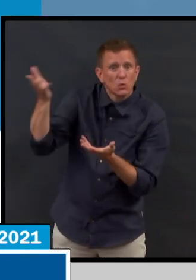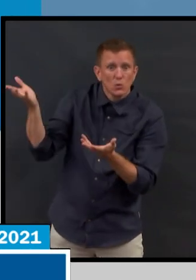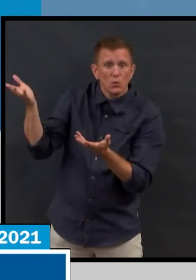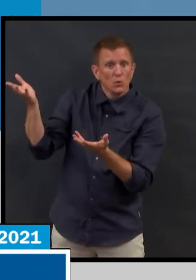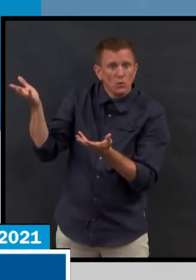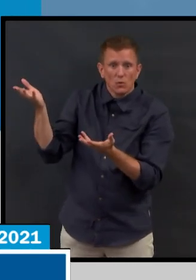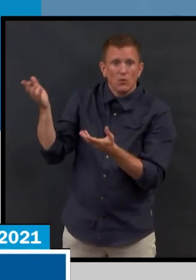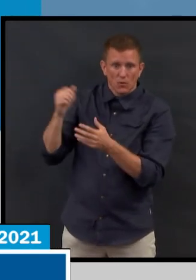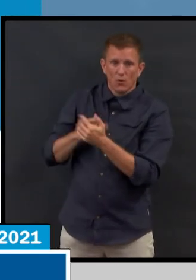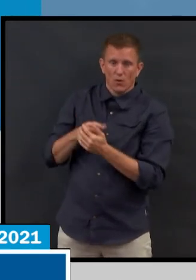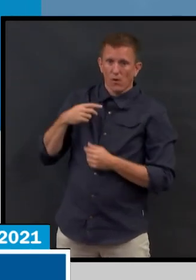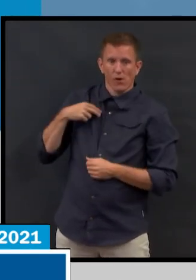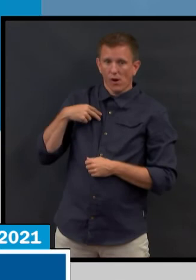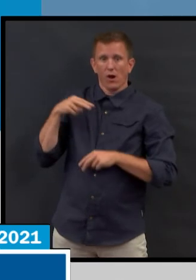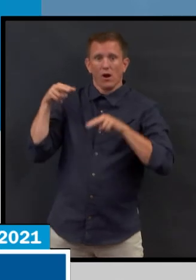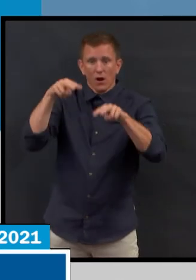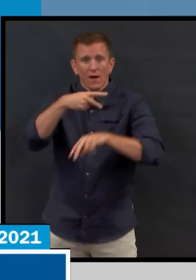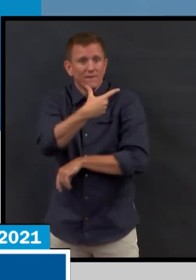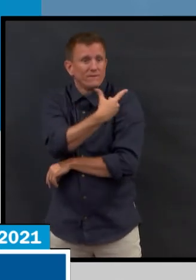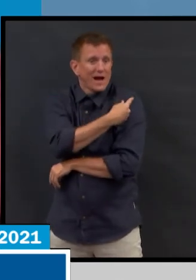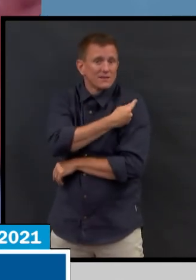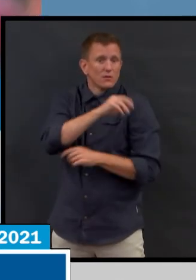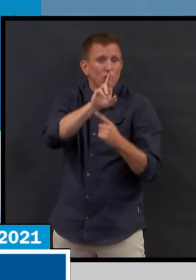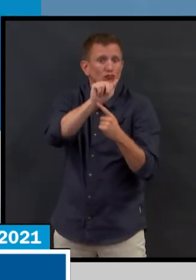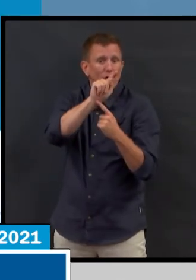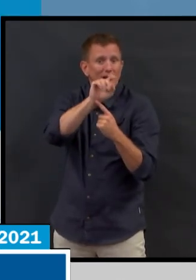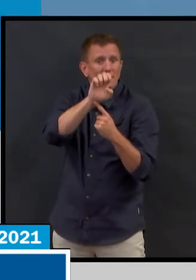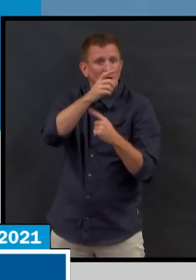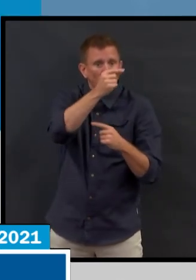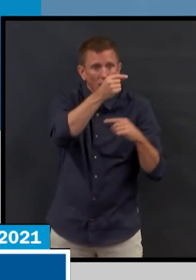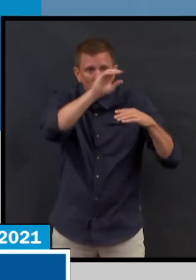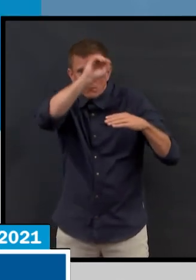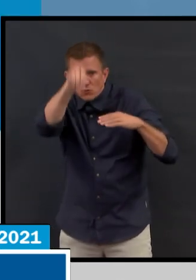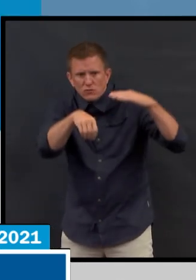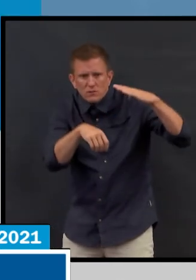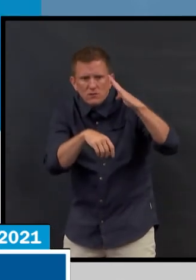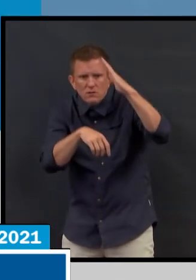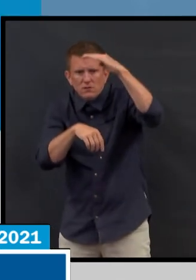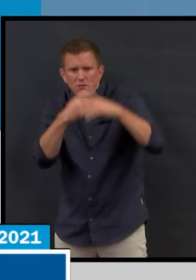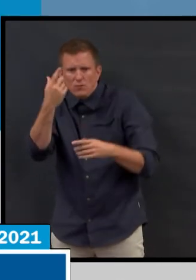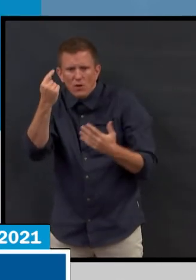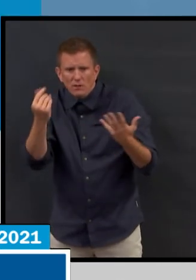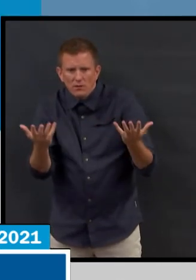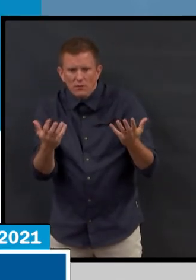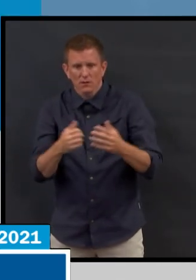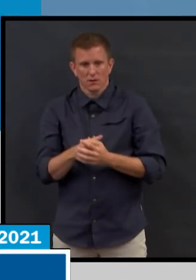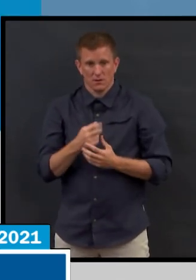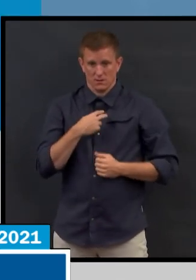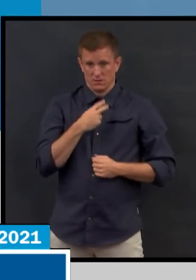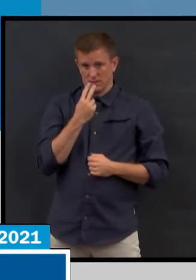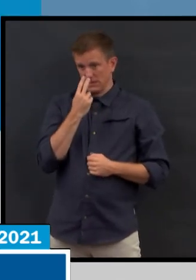is the moment we see a spike in cases and we see particularly a spike in hospitalizations you